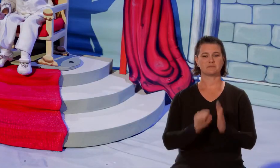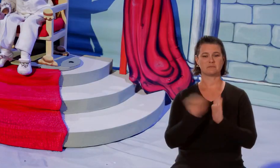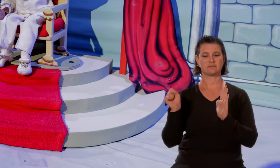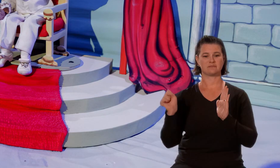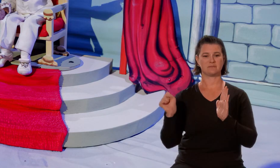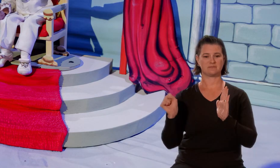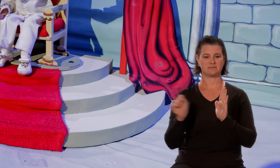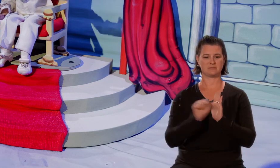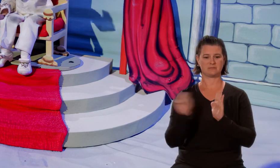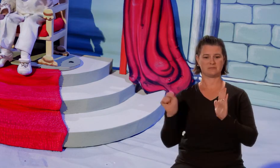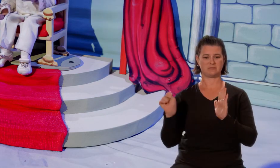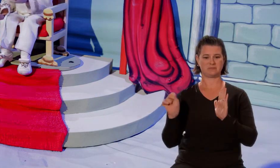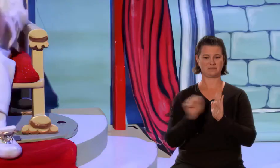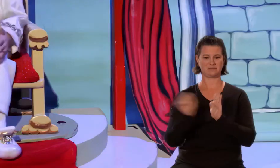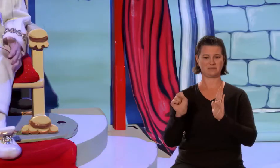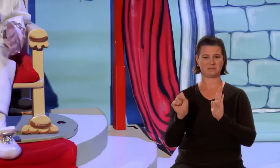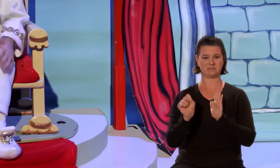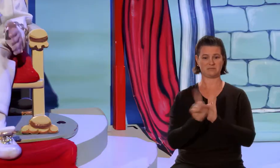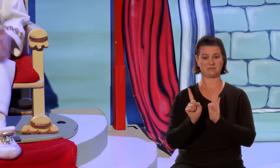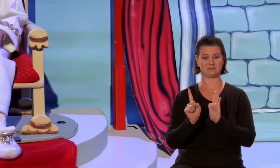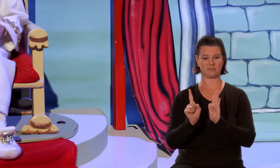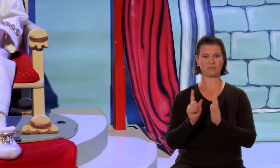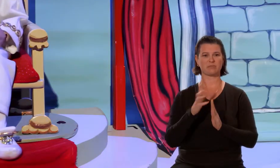And, presently, the Lord High Chamberlain came into the room.